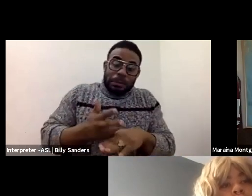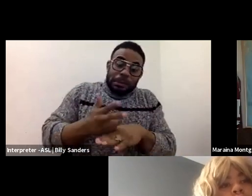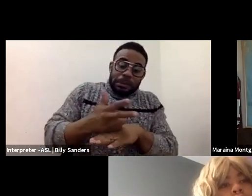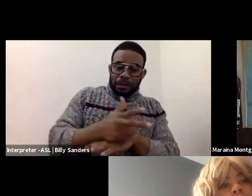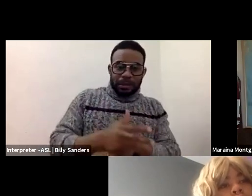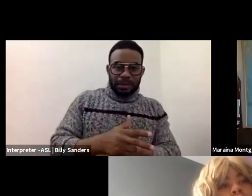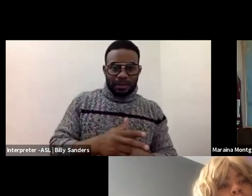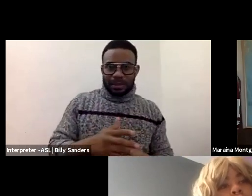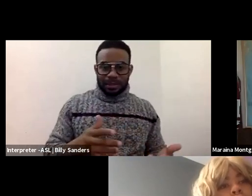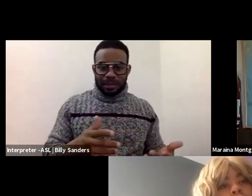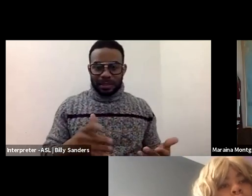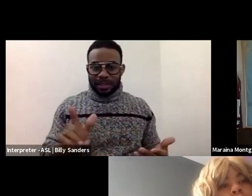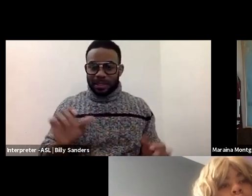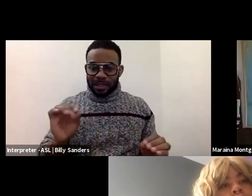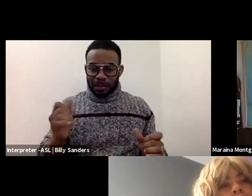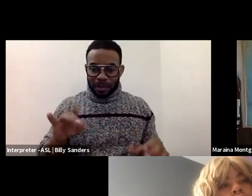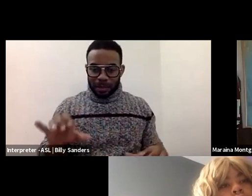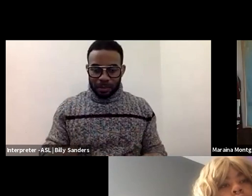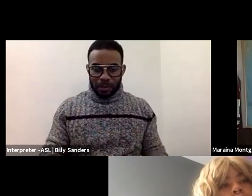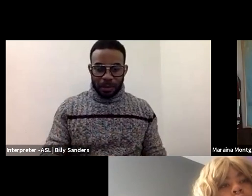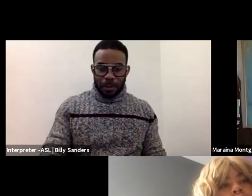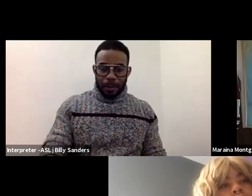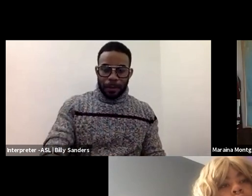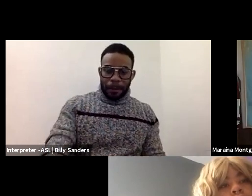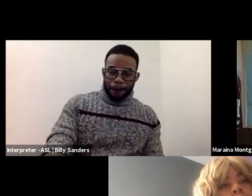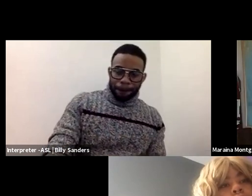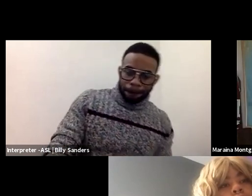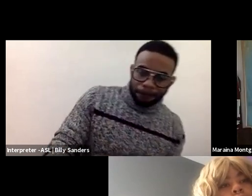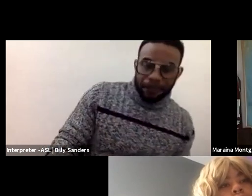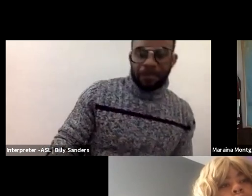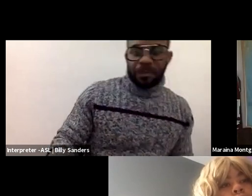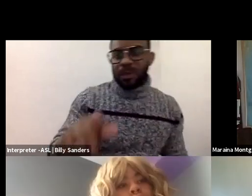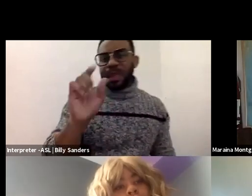was like nothing that anybody could do with that. So you just kind of have to get it into